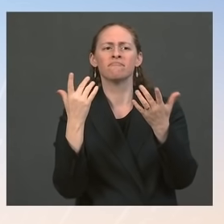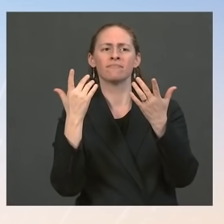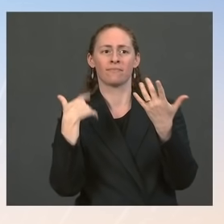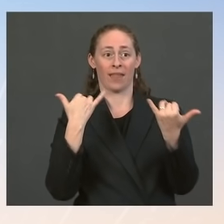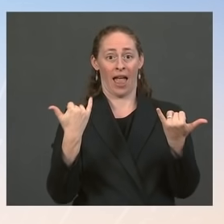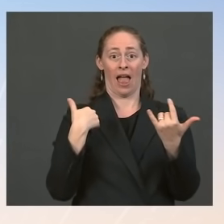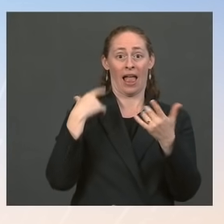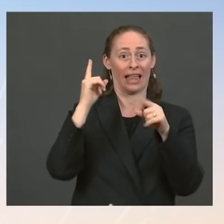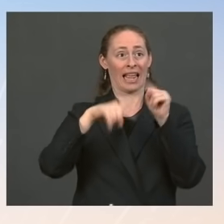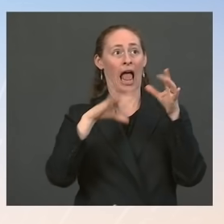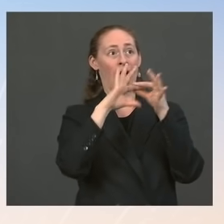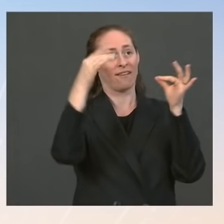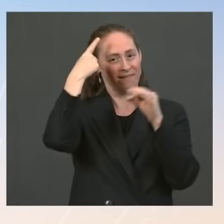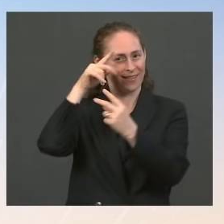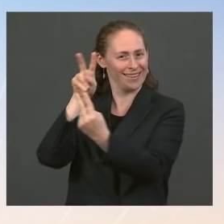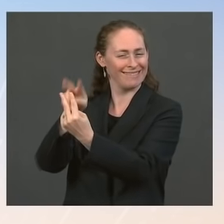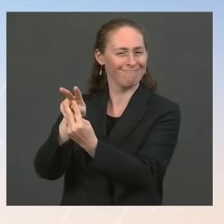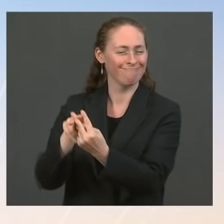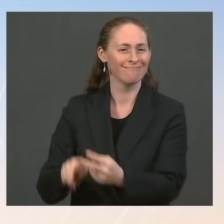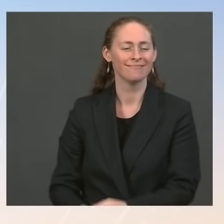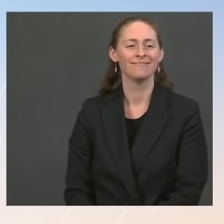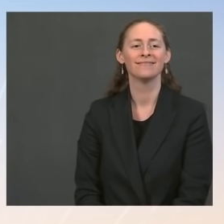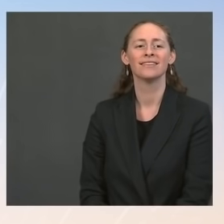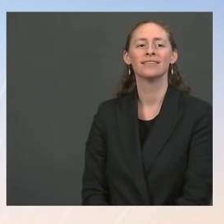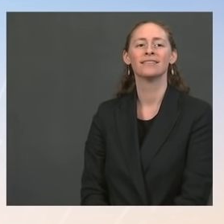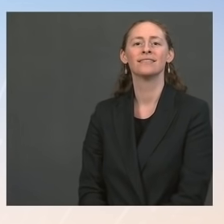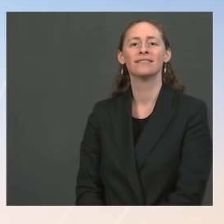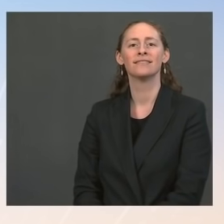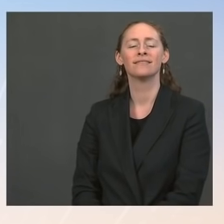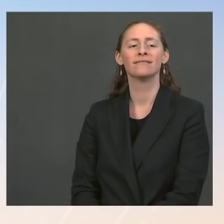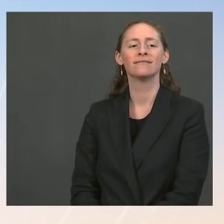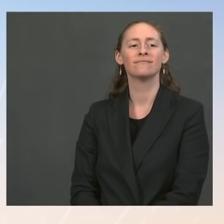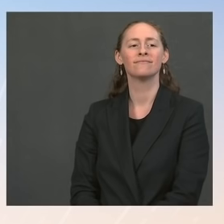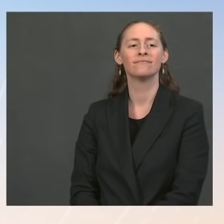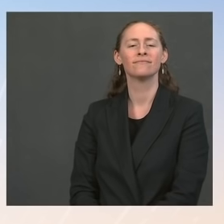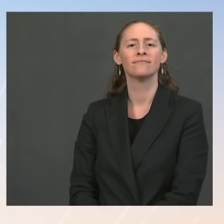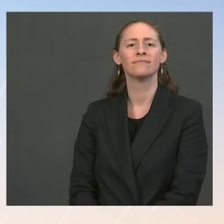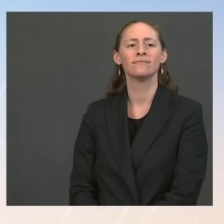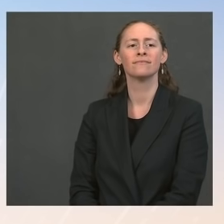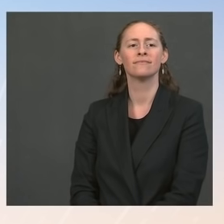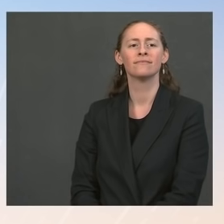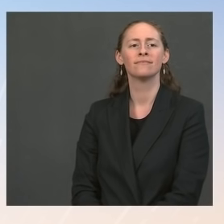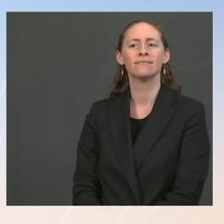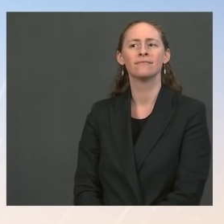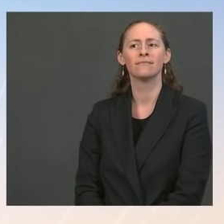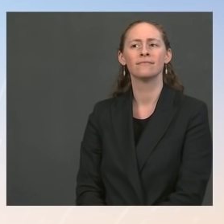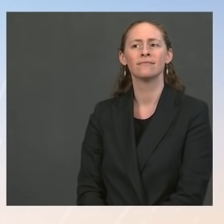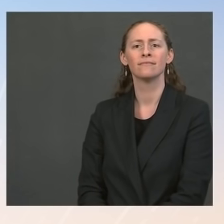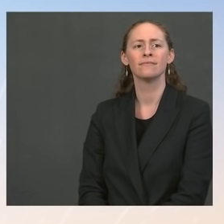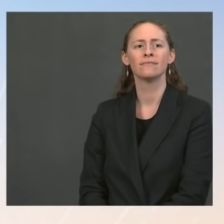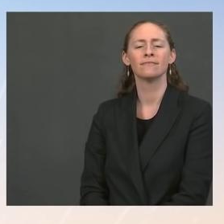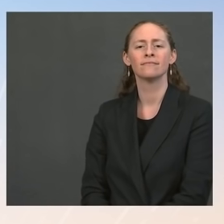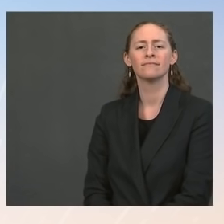Ms. Psaki: Go ahead. I'll come to you back -- I'll come around to you in a little. The Press: Back on Afghanistan. The President said his military commanders were "split." We now know that the Chairman